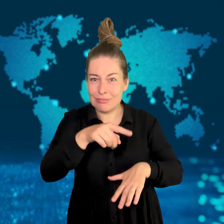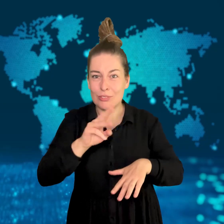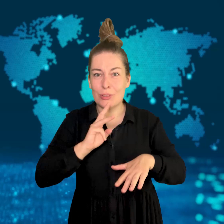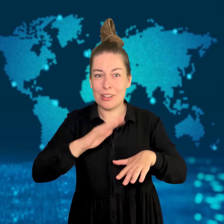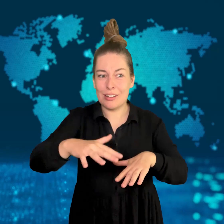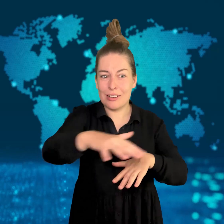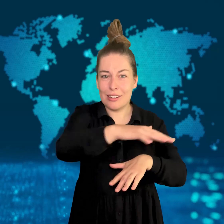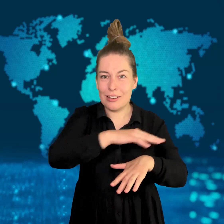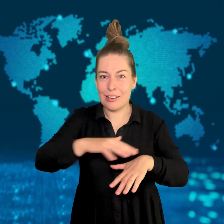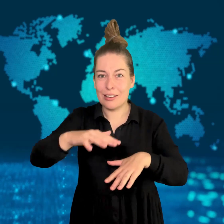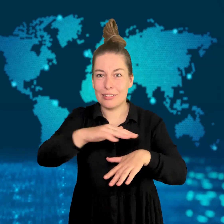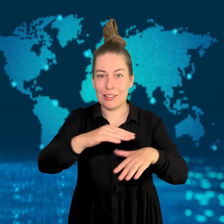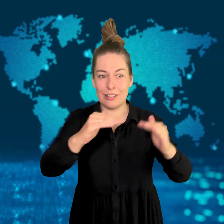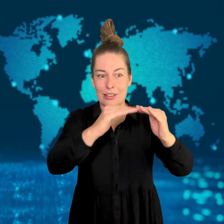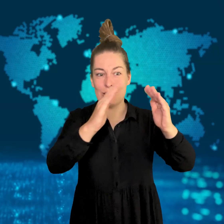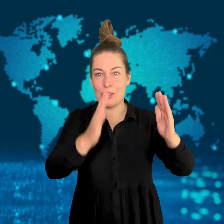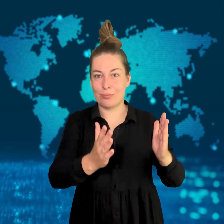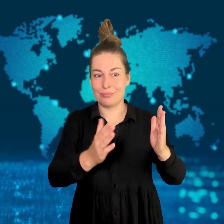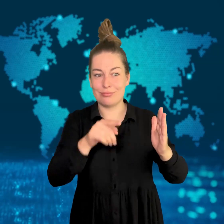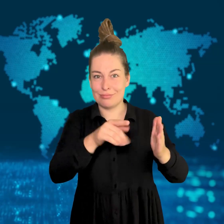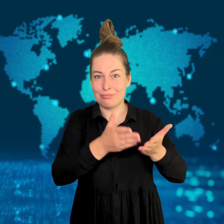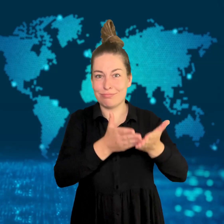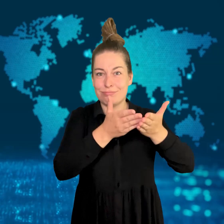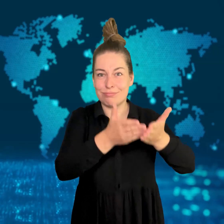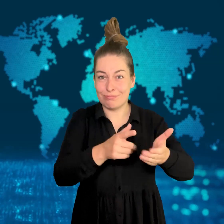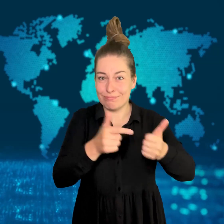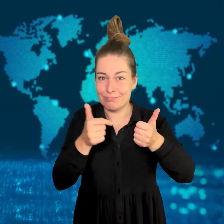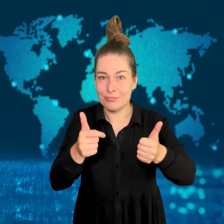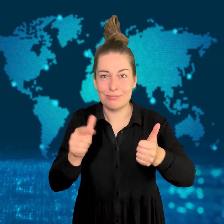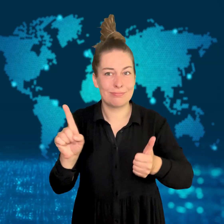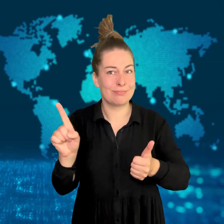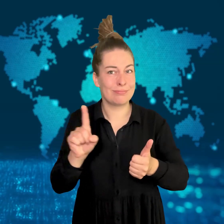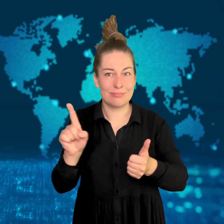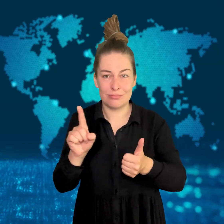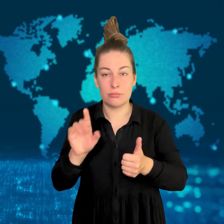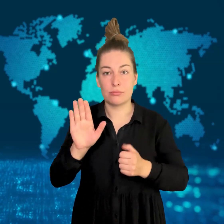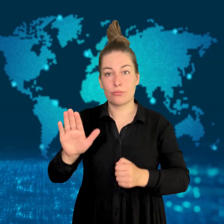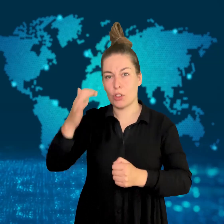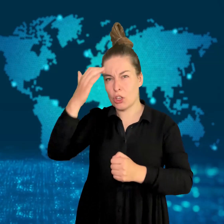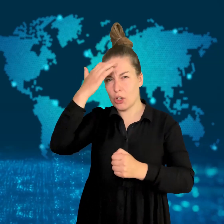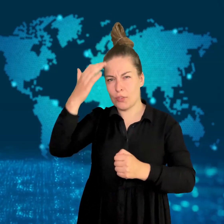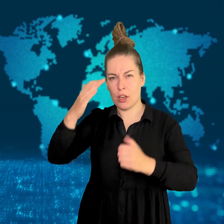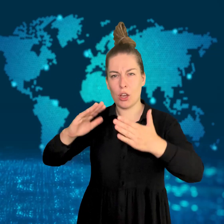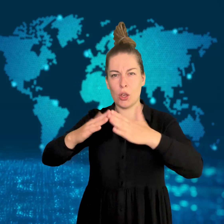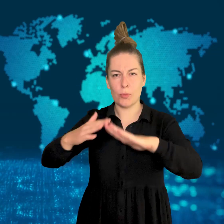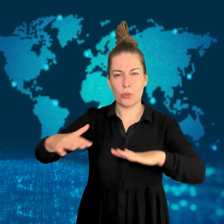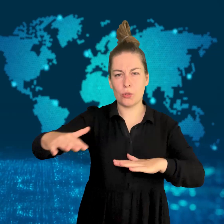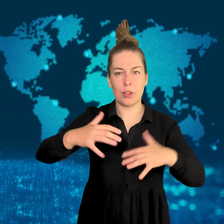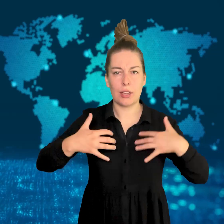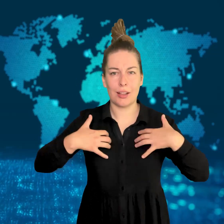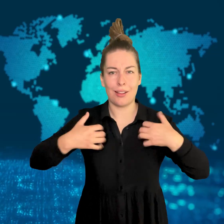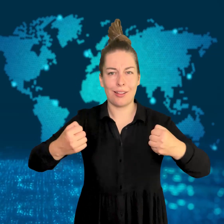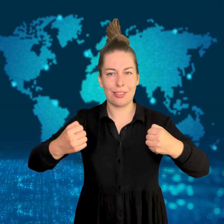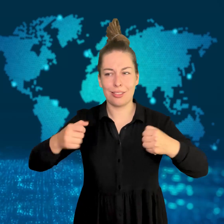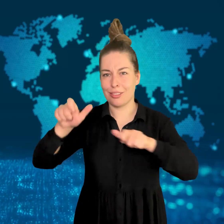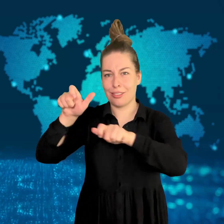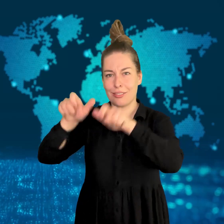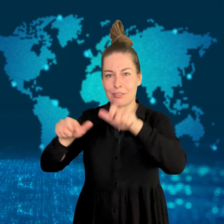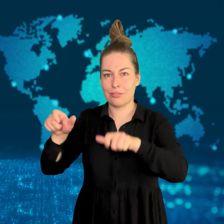Others have warned about using the barge.